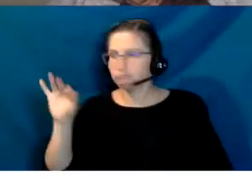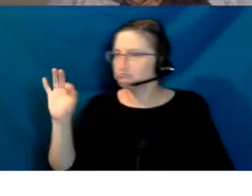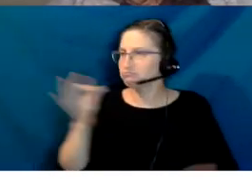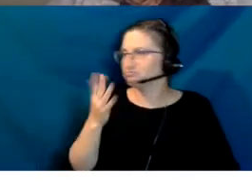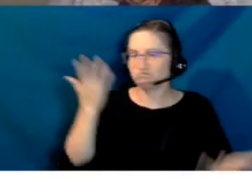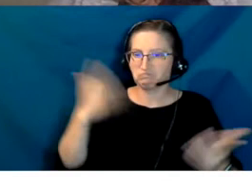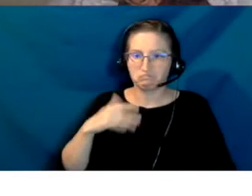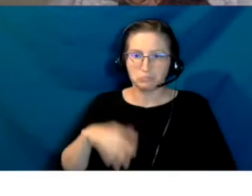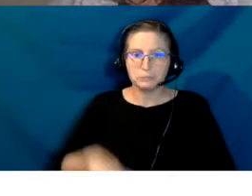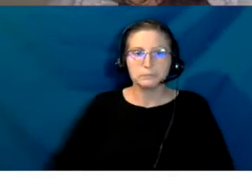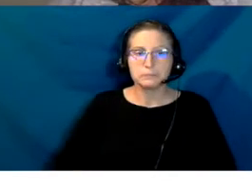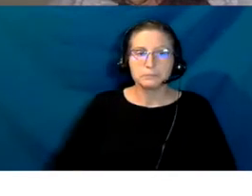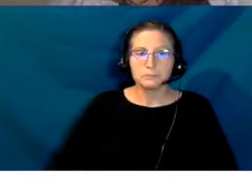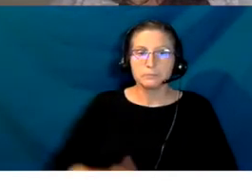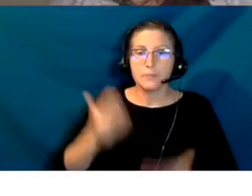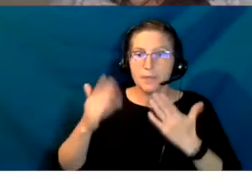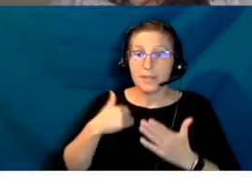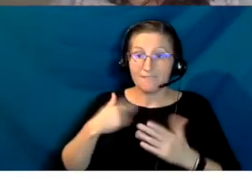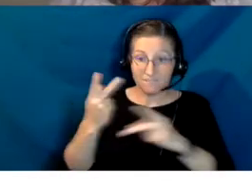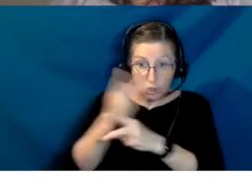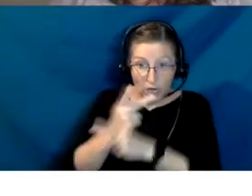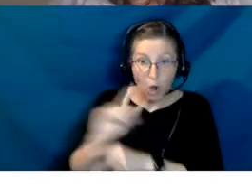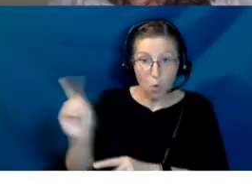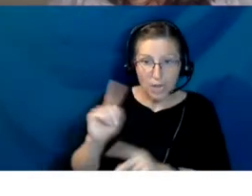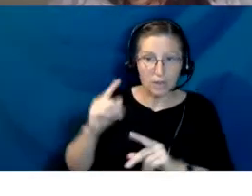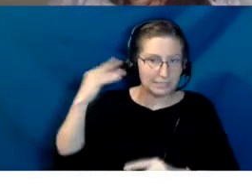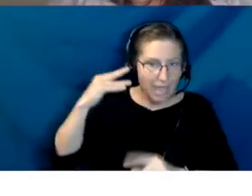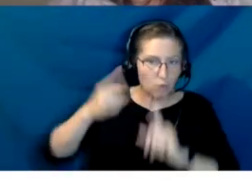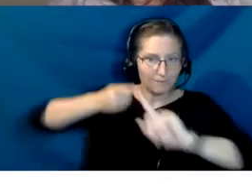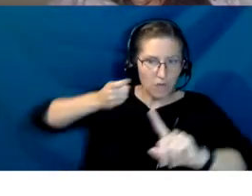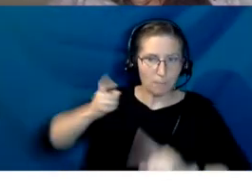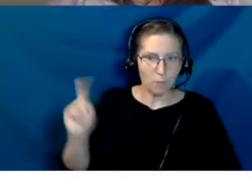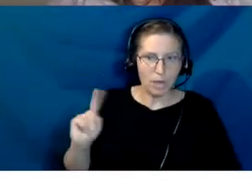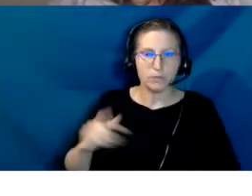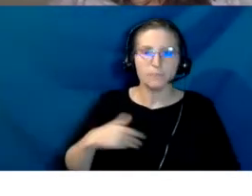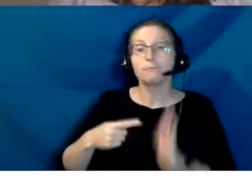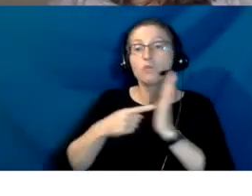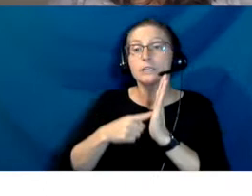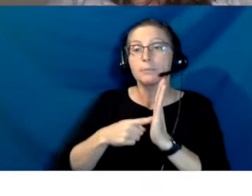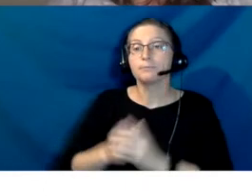sounds. So if there's someone talking to them, maybe in a different part of the room,